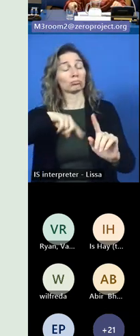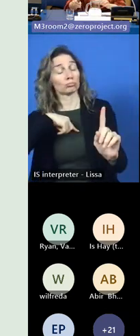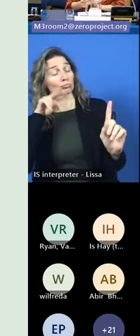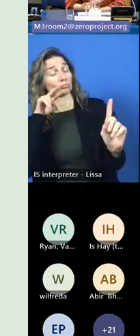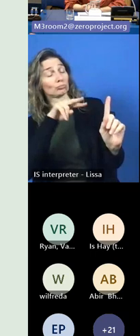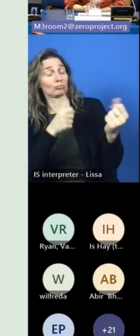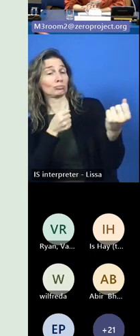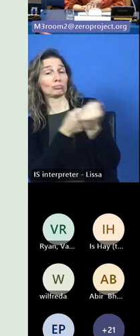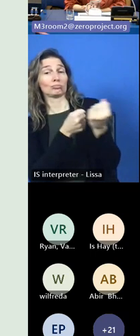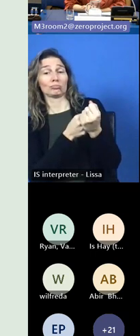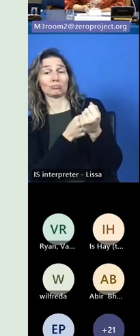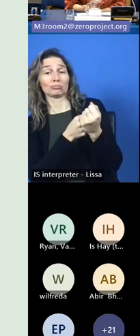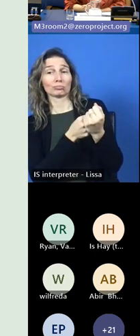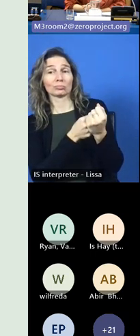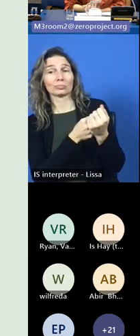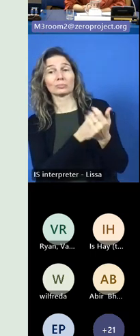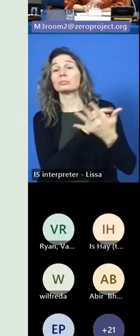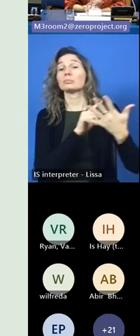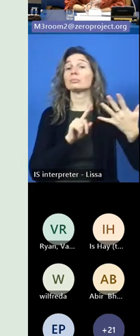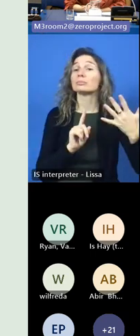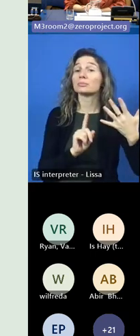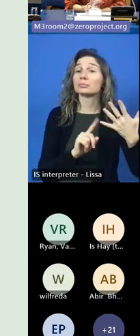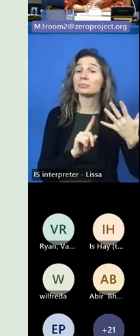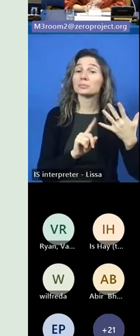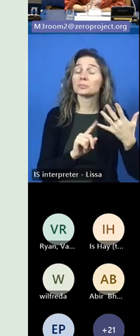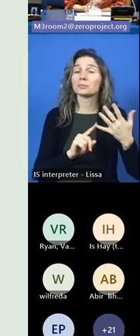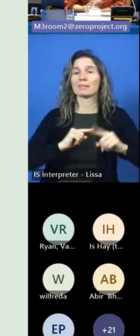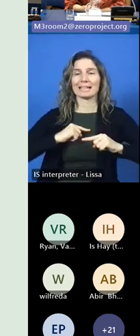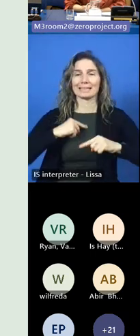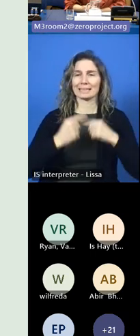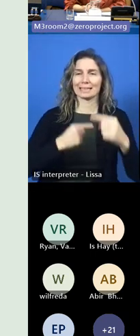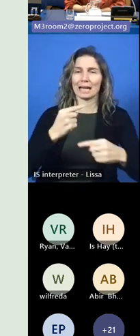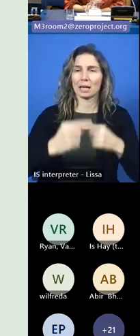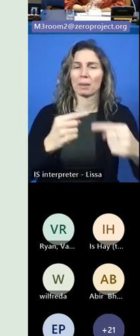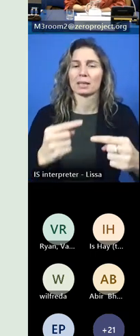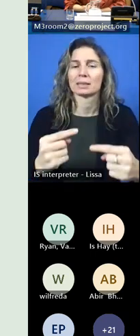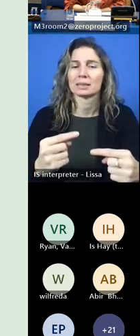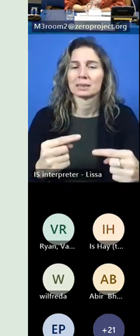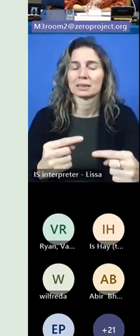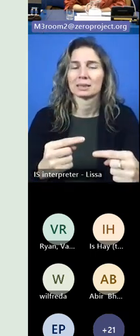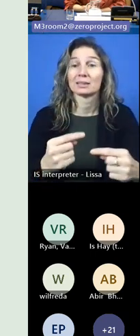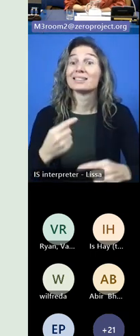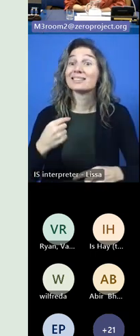sustainability, because none of us are here to help one or two people. We want to make